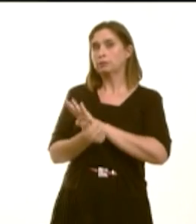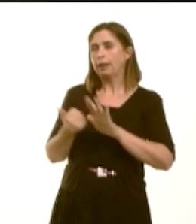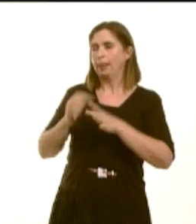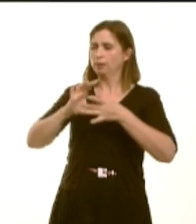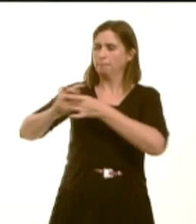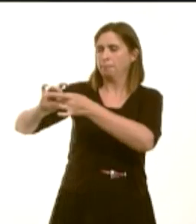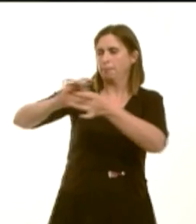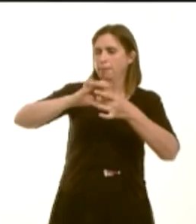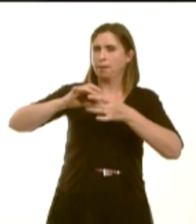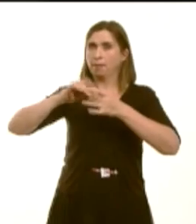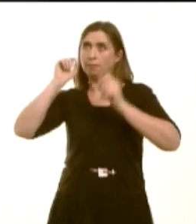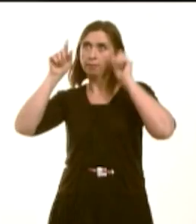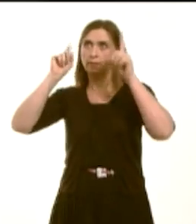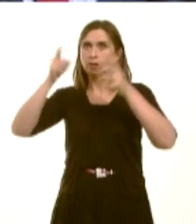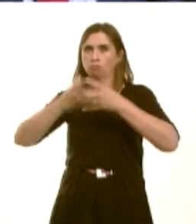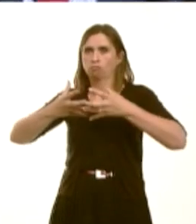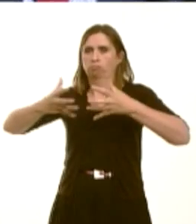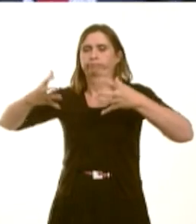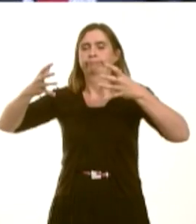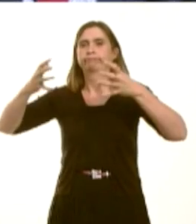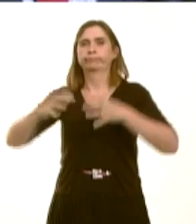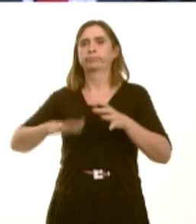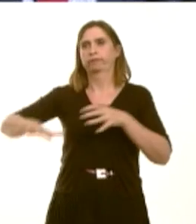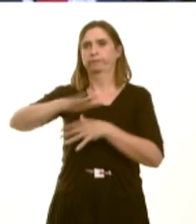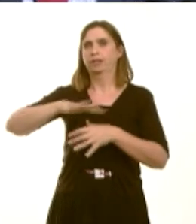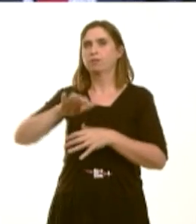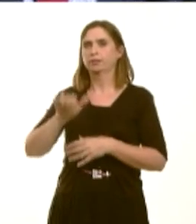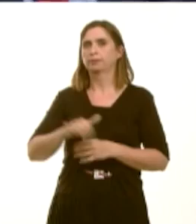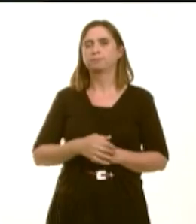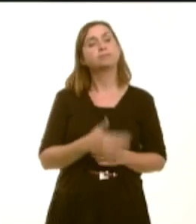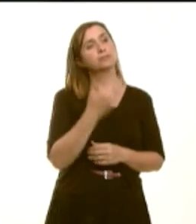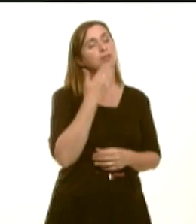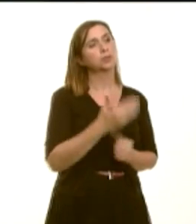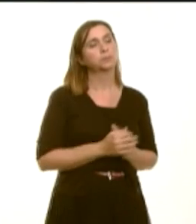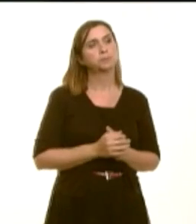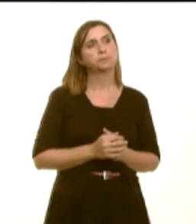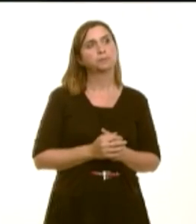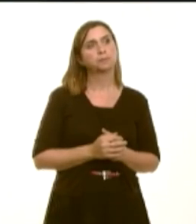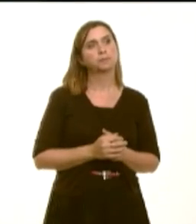and growth, and they will to help shape the future development of the region. Eluned Parrott: Thank you, First Minister. On Thursday, I understand, the Secretary of